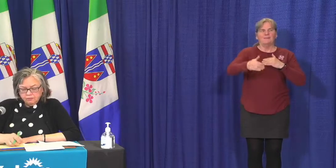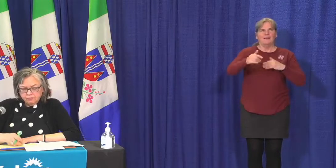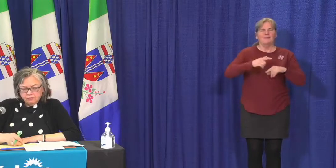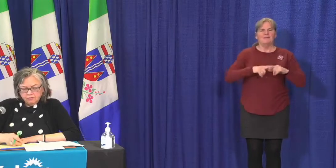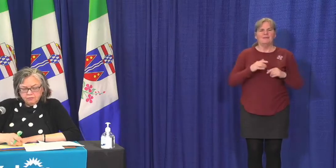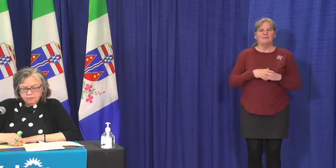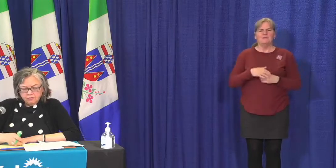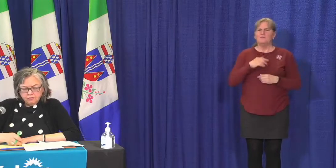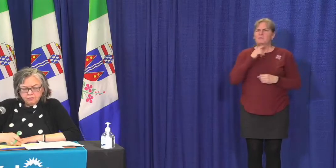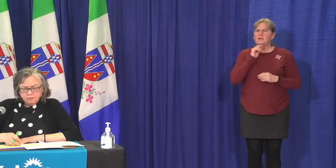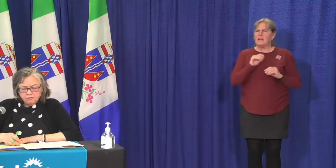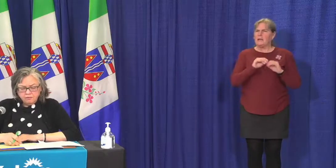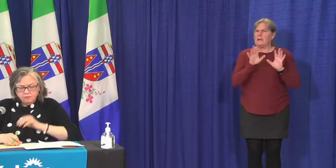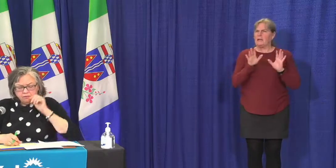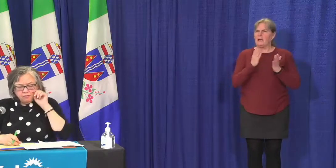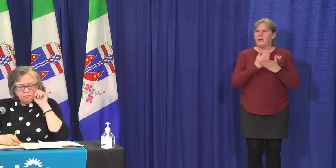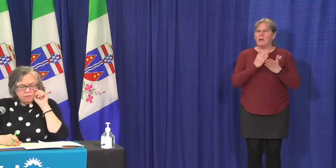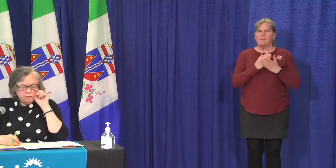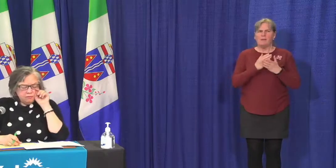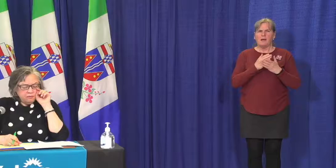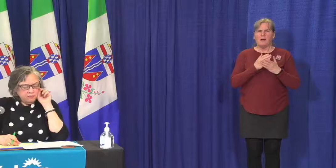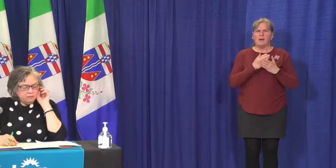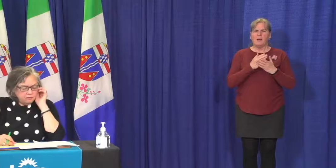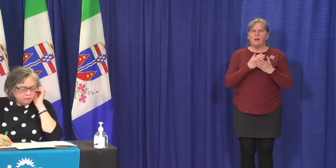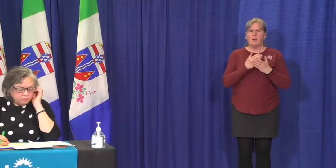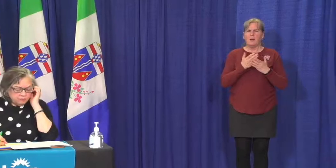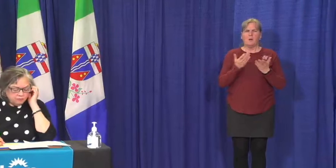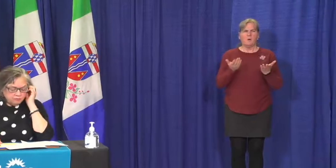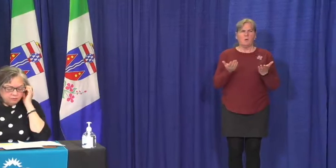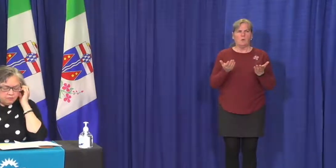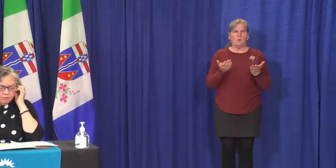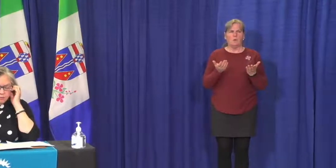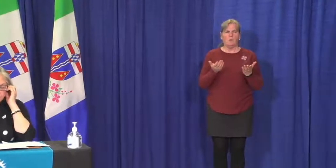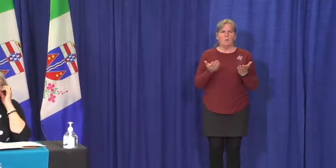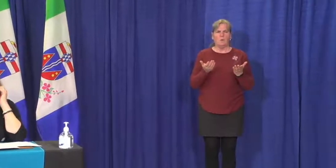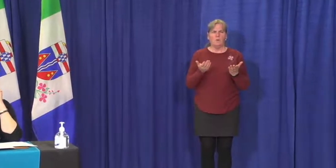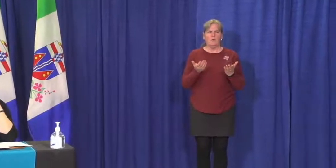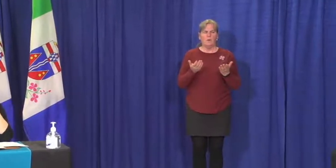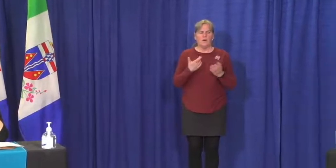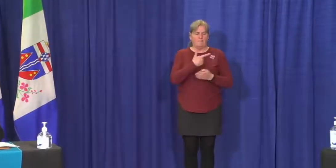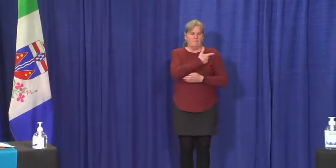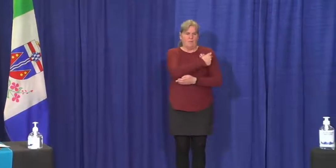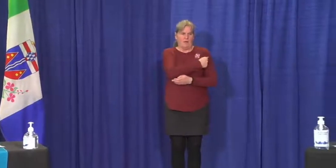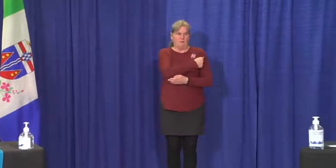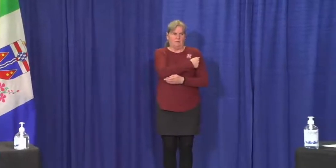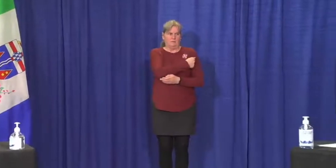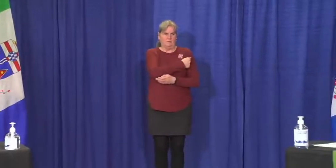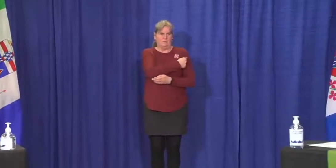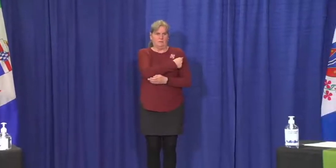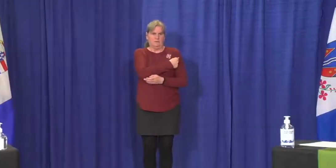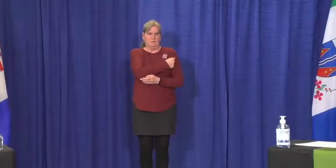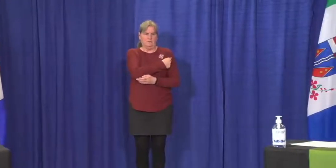on these calls asking about vaccine but I'm not familiar with the literature.